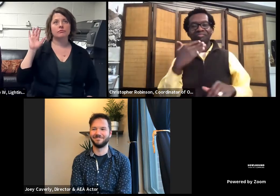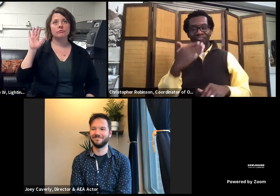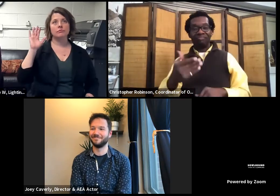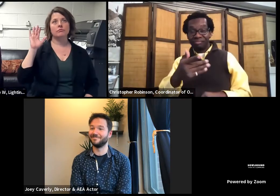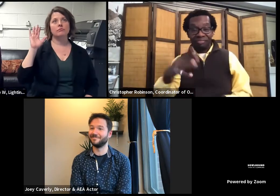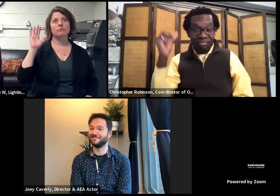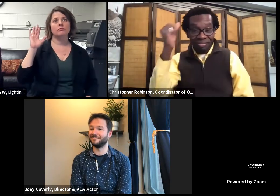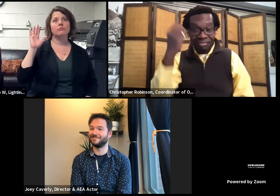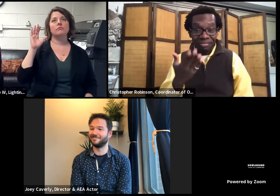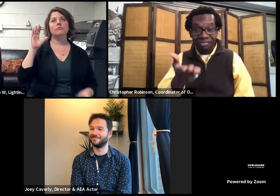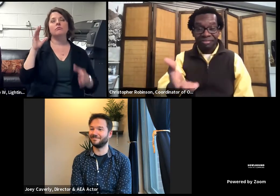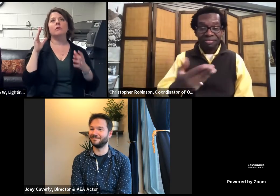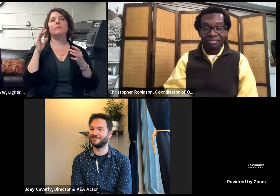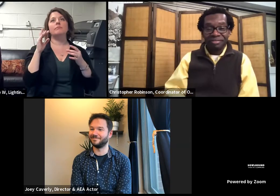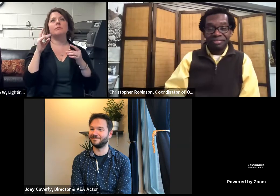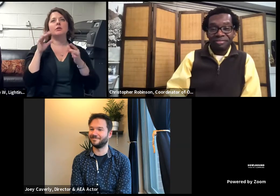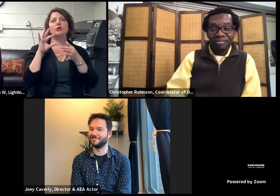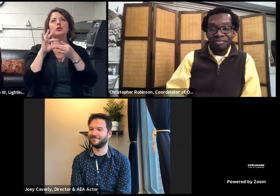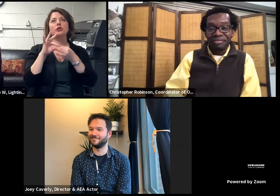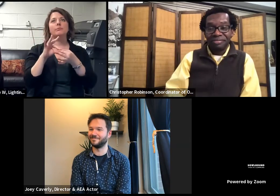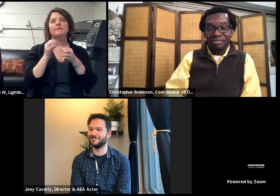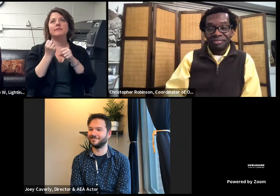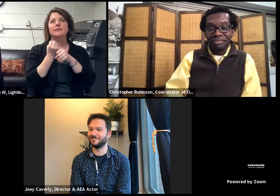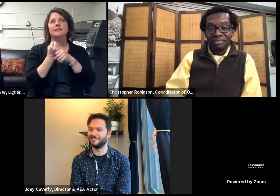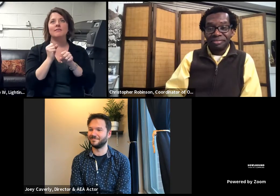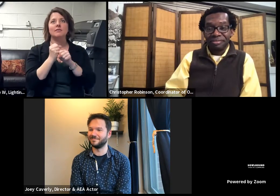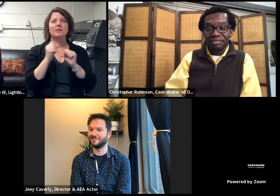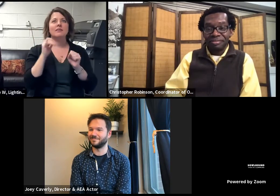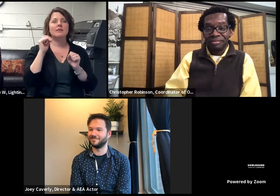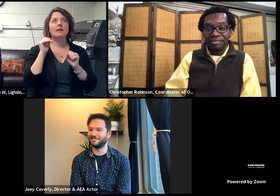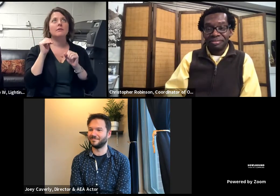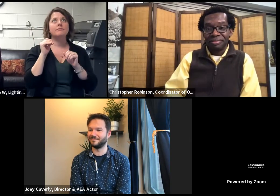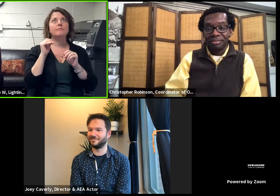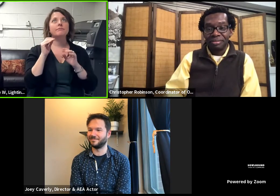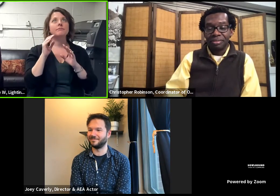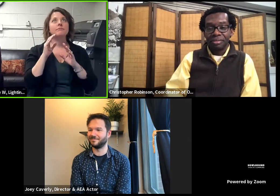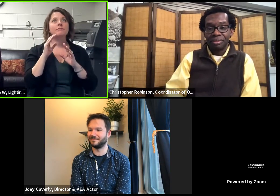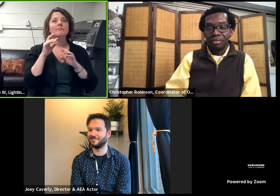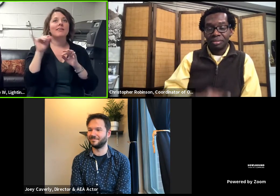They can predict that stuff that's coming. So, Annie. Yes, this is Annie speaking.